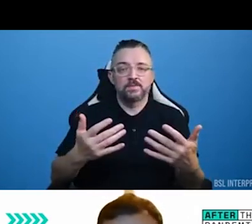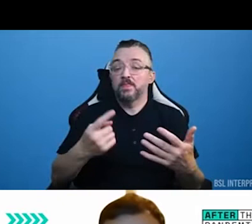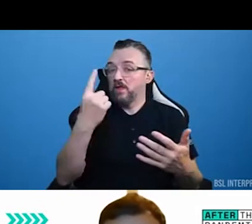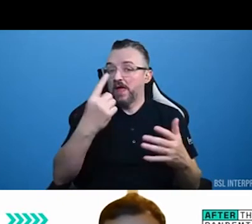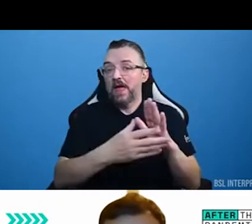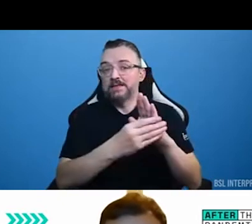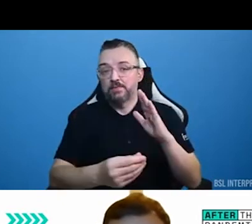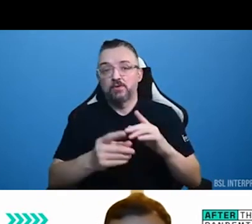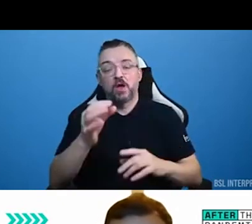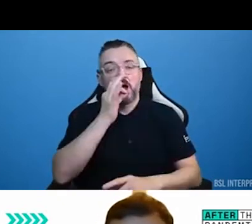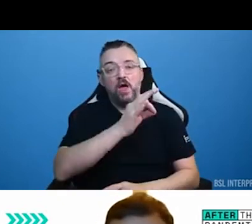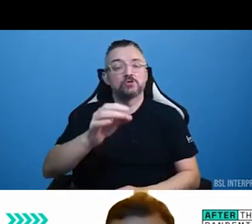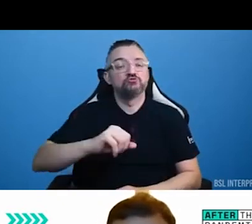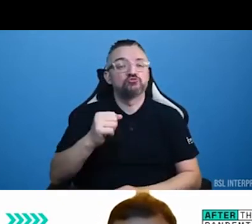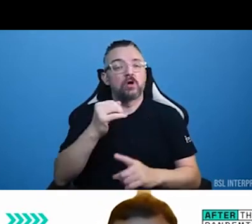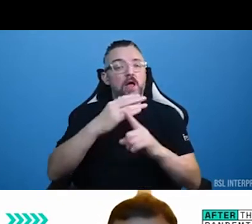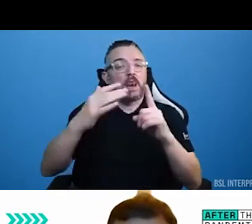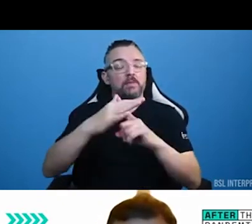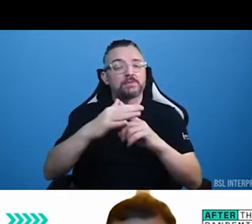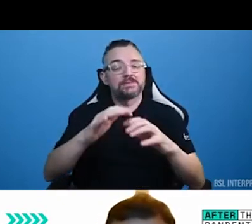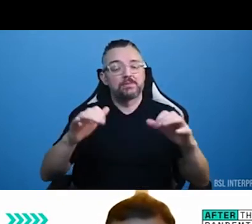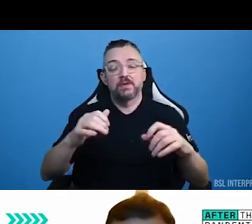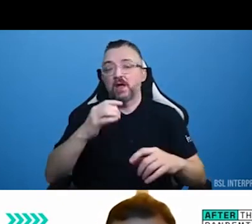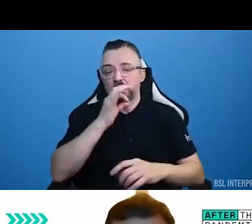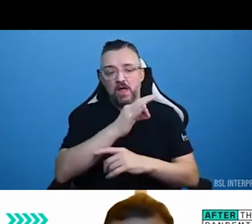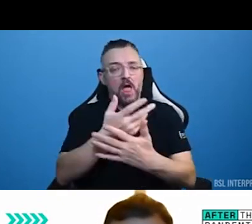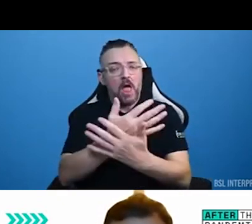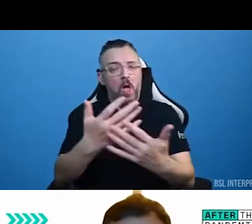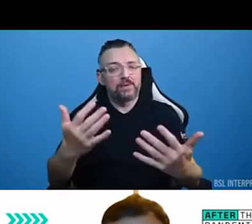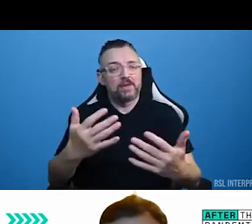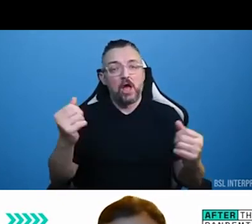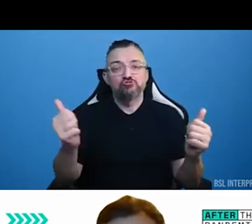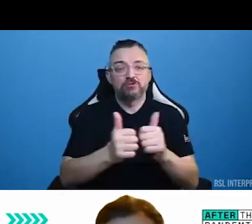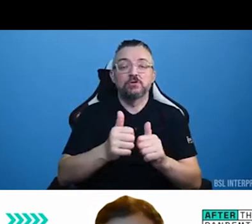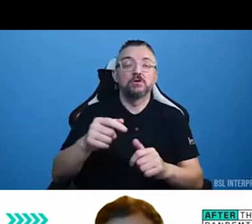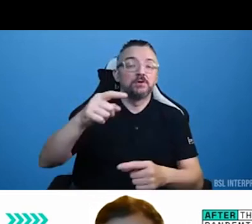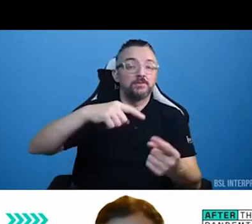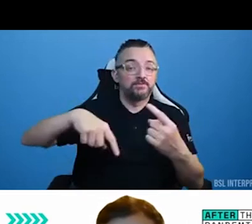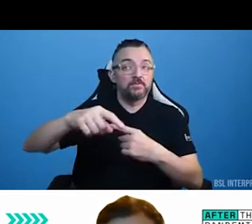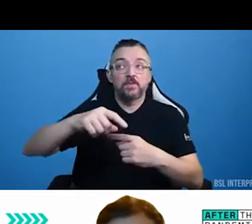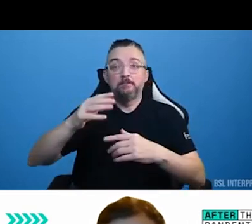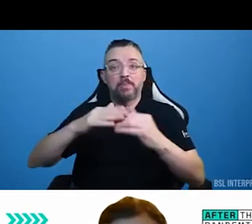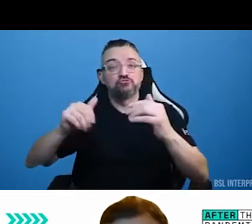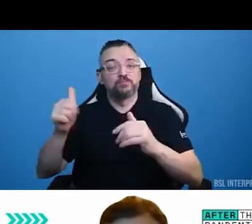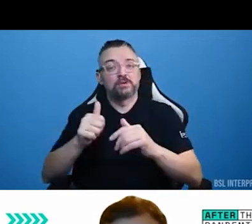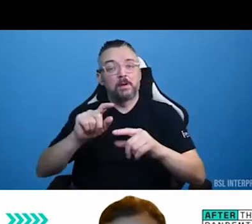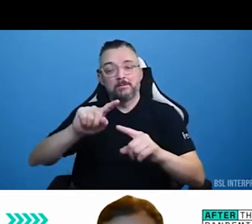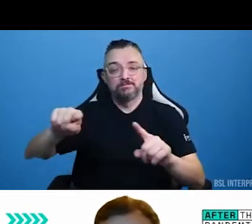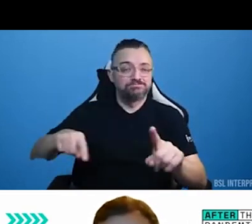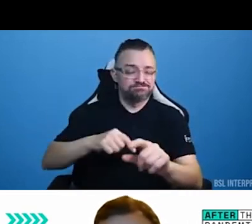when you ask Scotland's Climate Assembly how many people agreed that all of our buildings should be retrofitted by 2030, after they've been given the science,